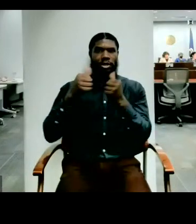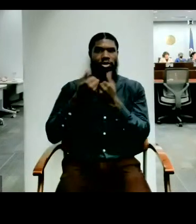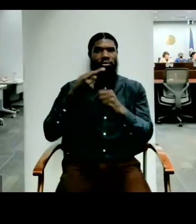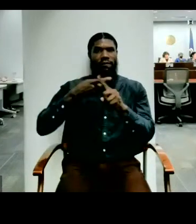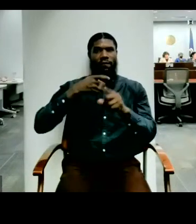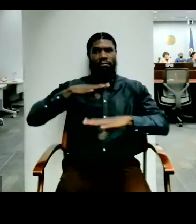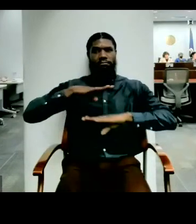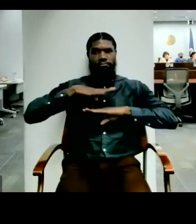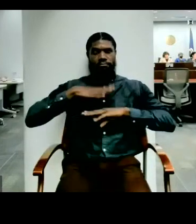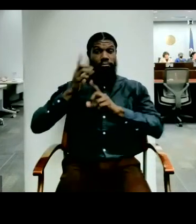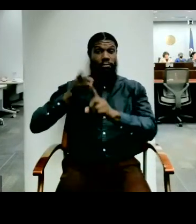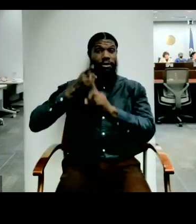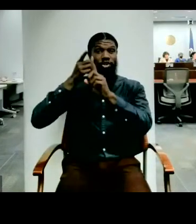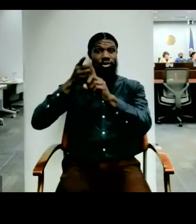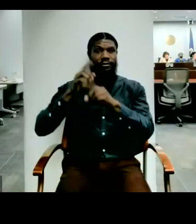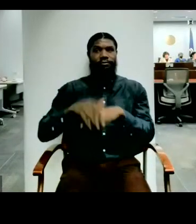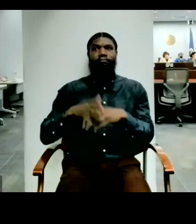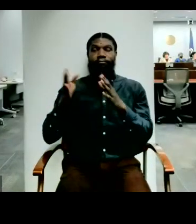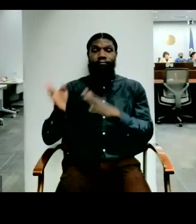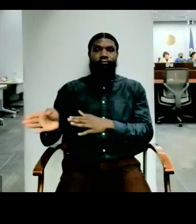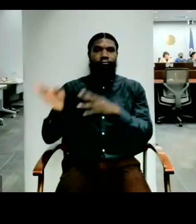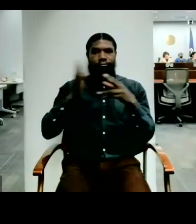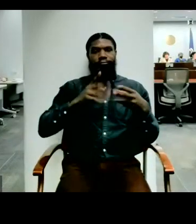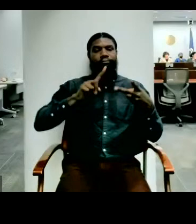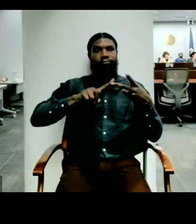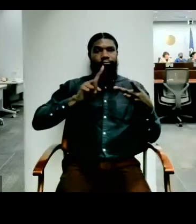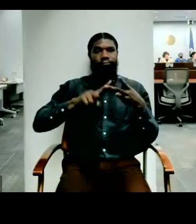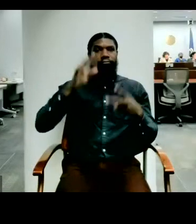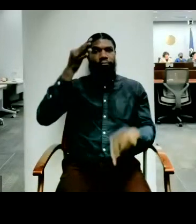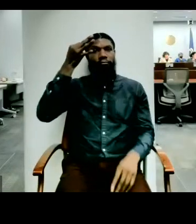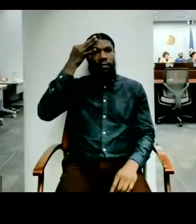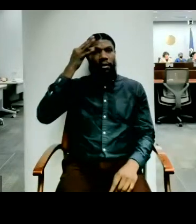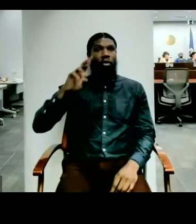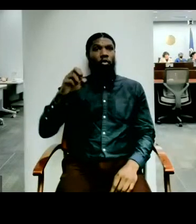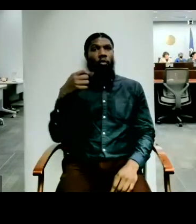With respect to the Federal Register, the reason that it's important to publish in the Federal